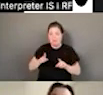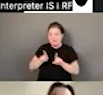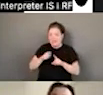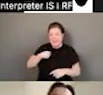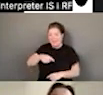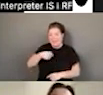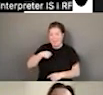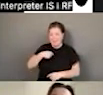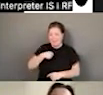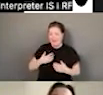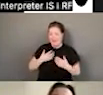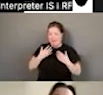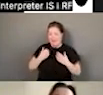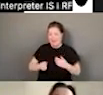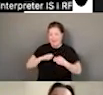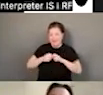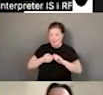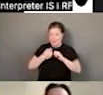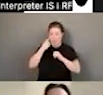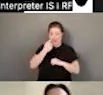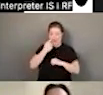a problem not looking at them at that time.